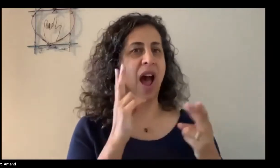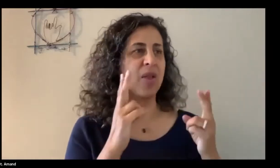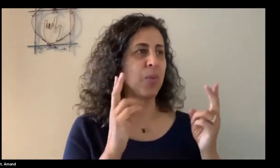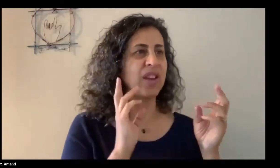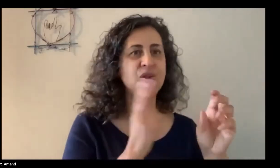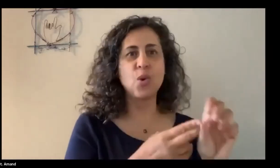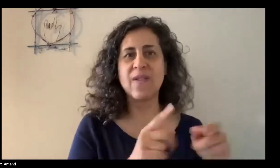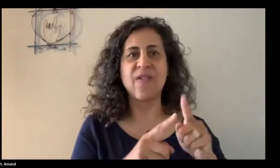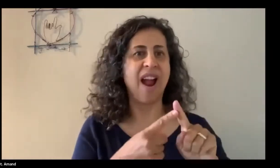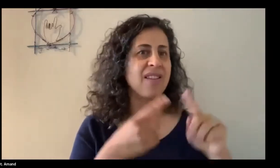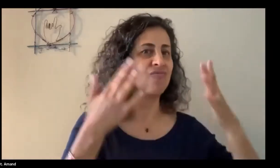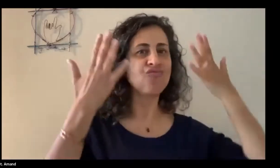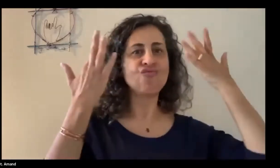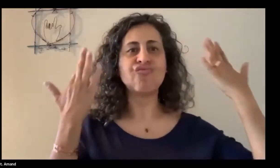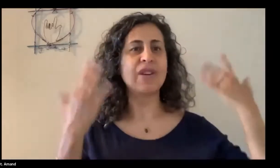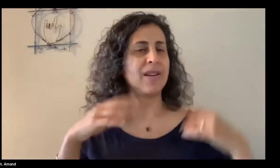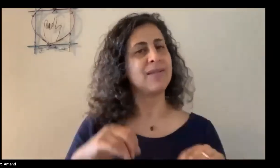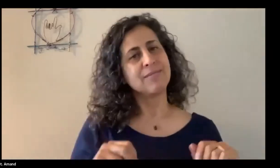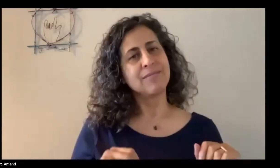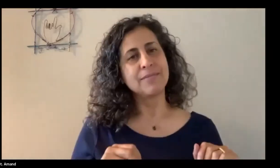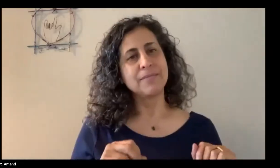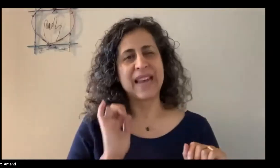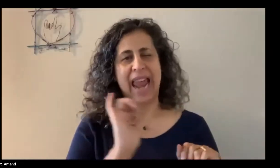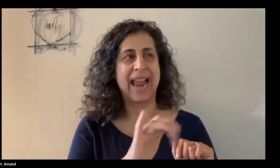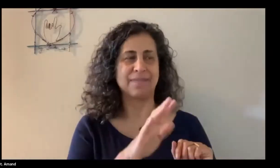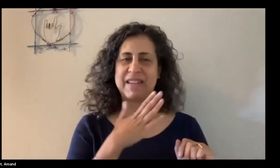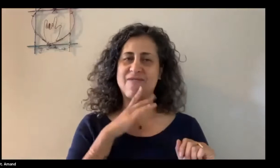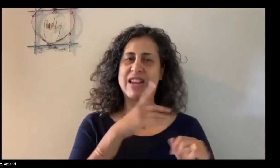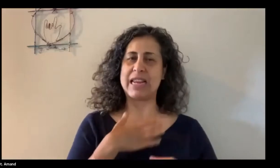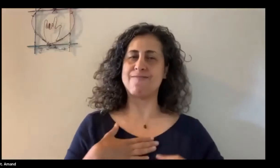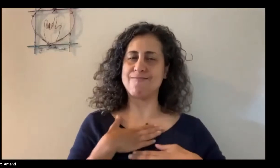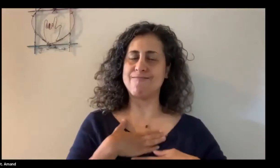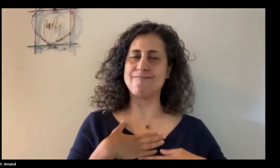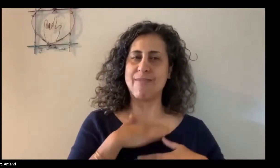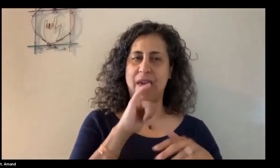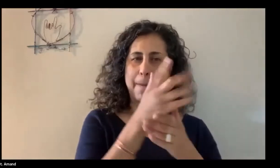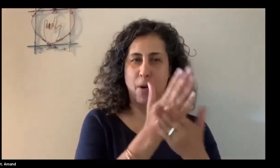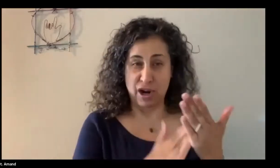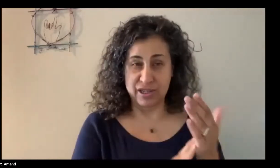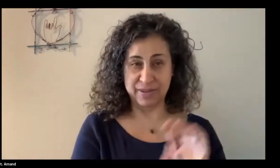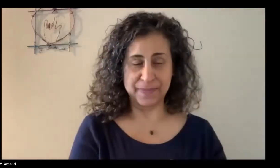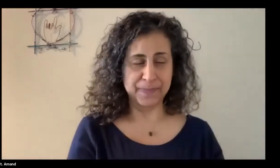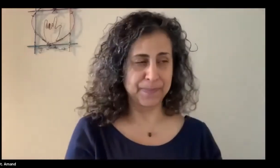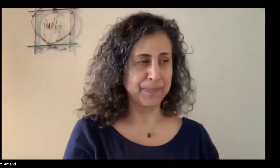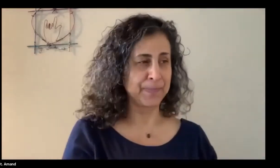The Castro isn't--because of safety reason, but anyway, he was famous for joining friends of his,